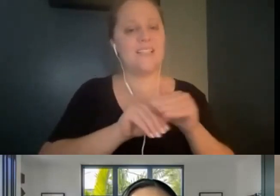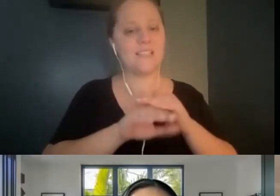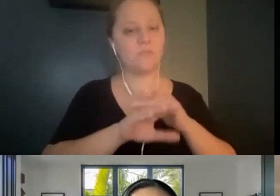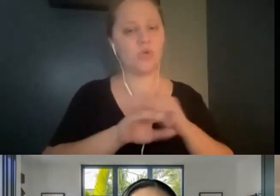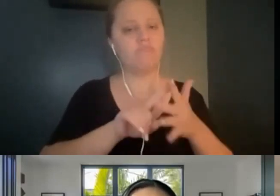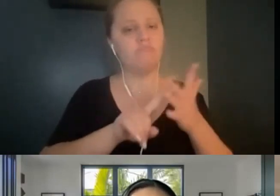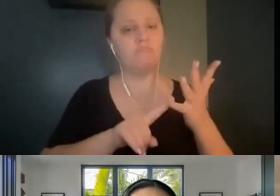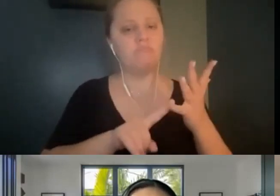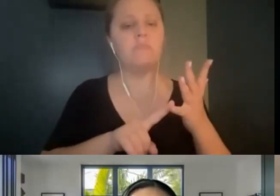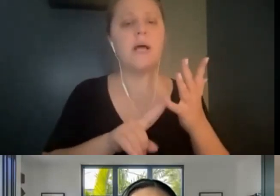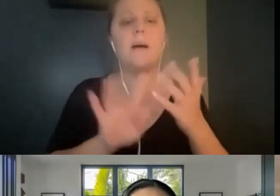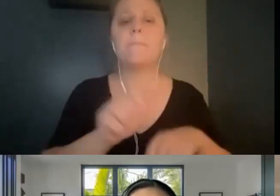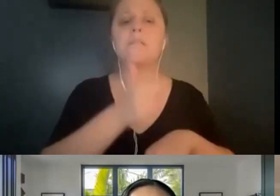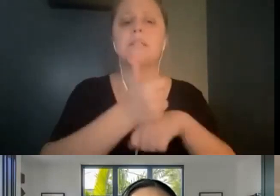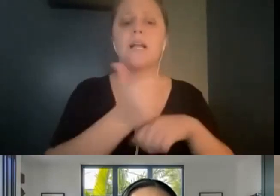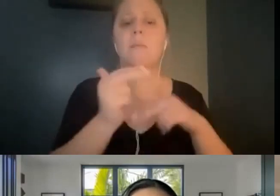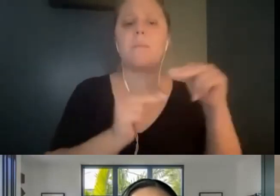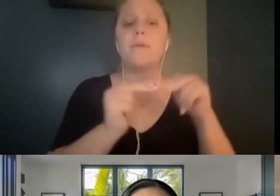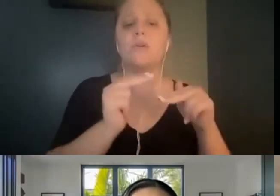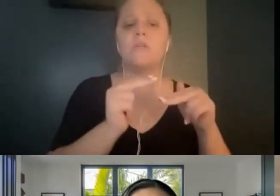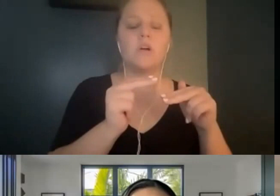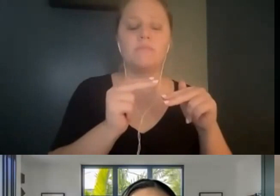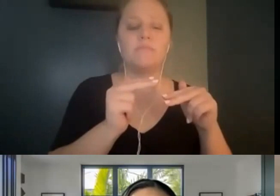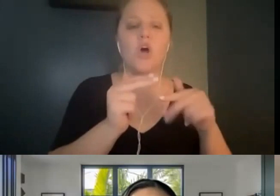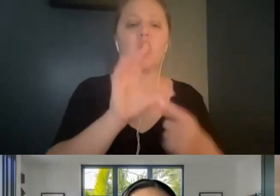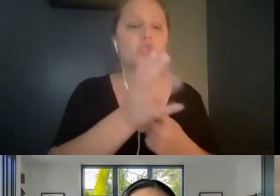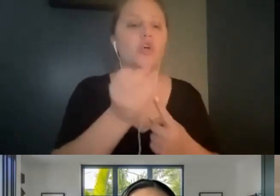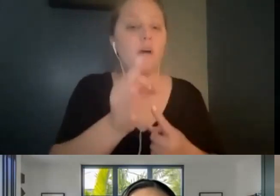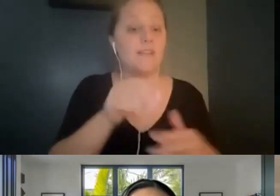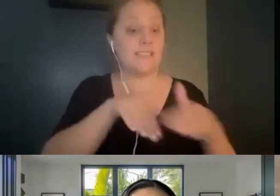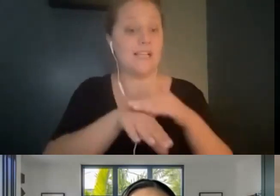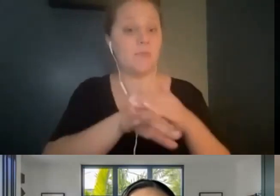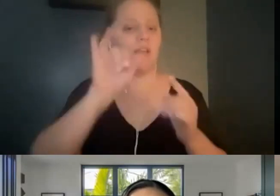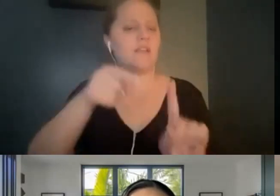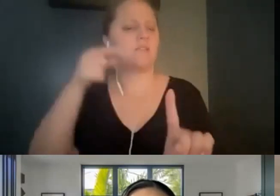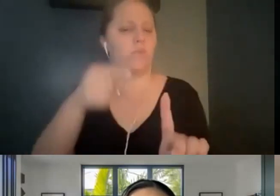building a culture of accessibility and, is what we're trying to do, right? We want